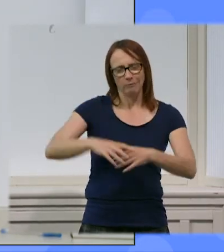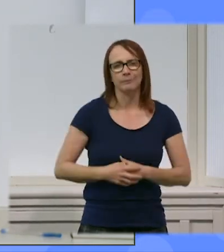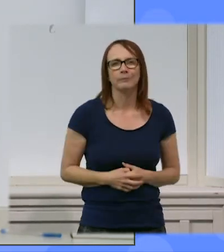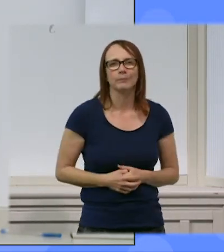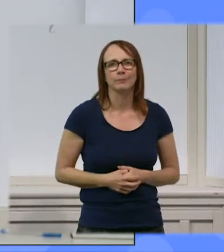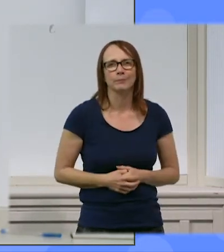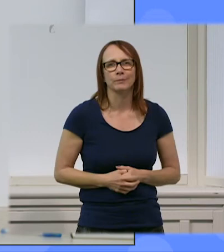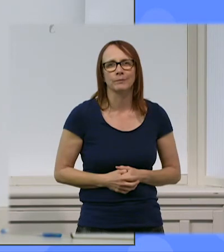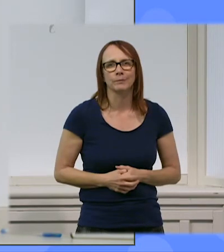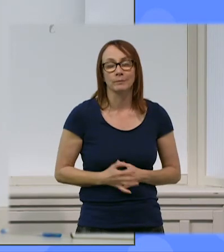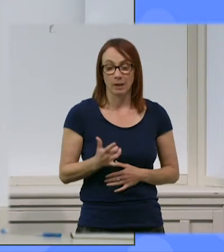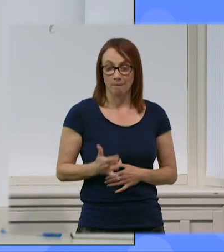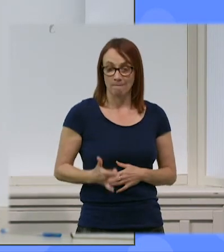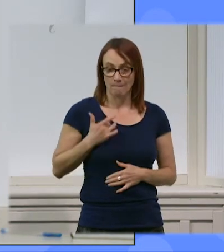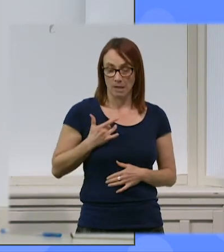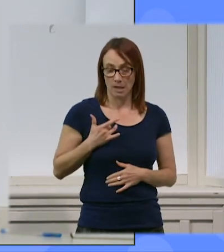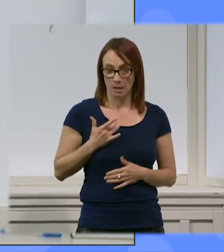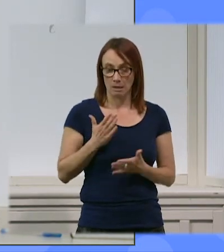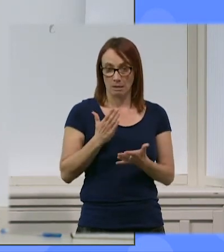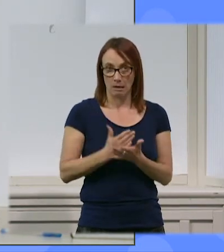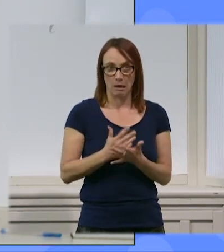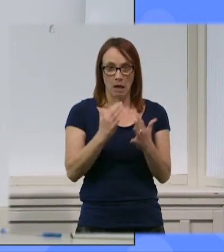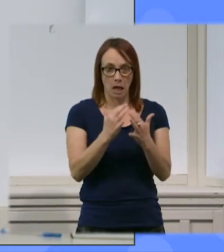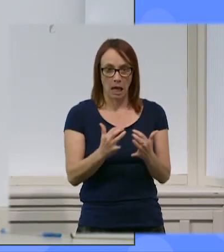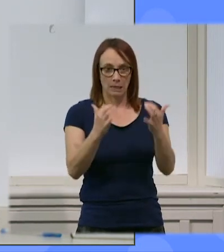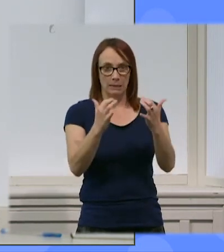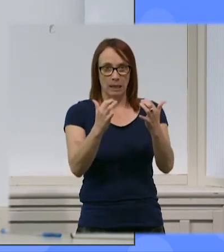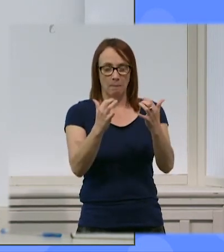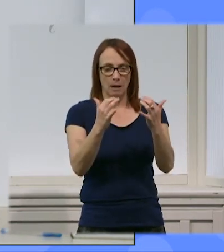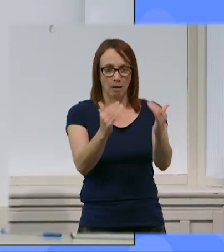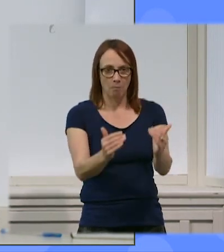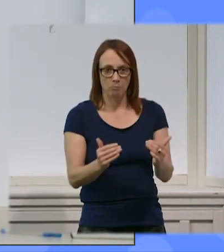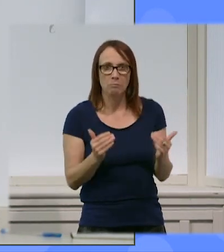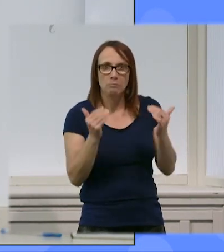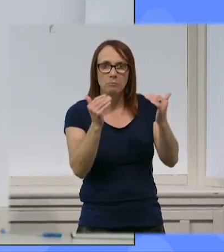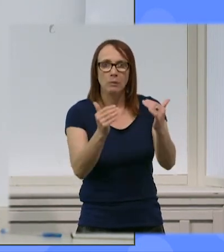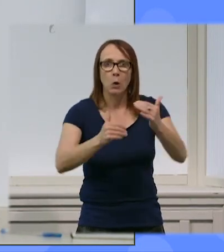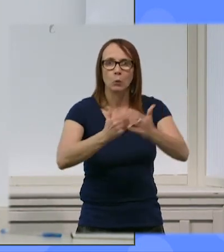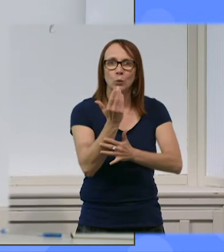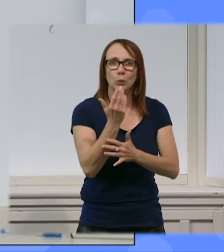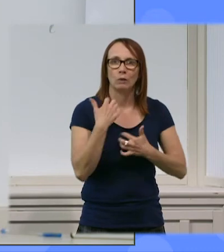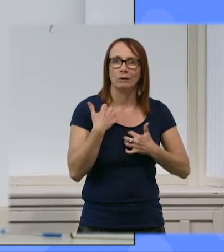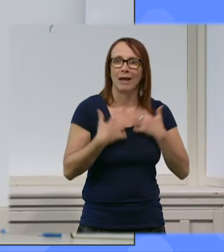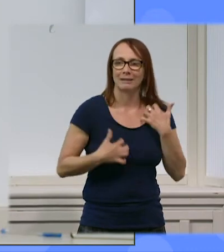feels to me very clearly that as an assembly we're moving into new and exciting territory and I'm really looking forward to seeing what we can